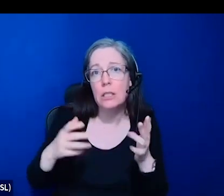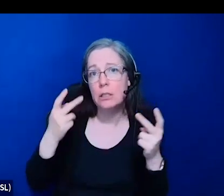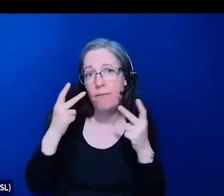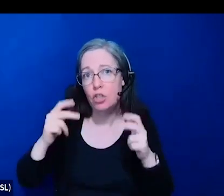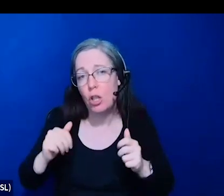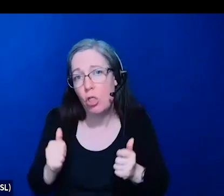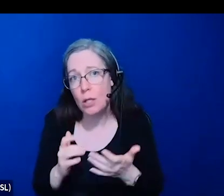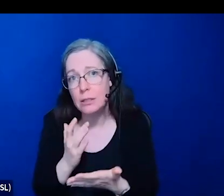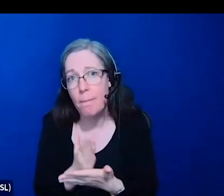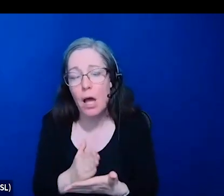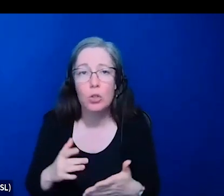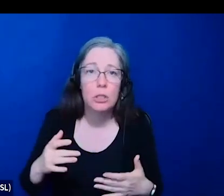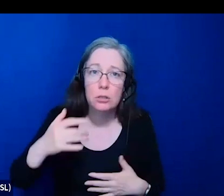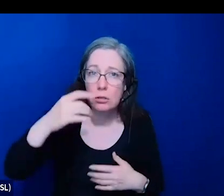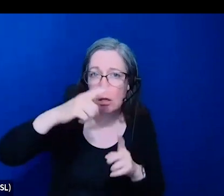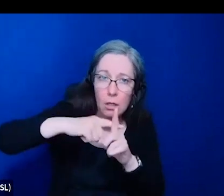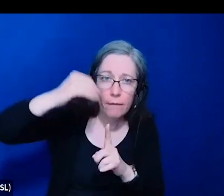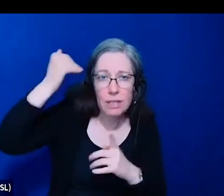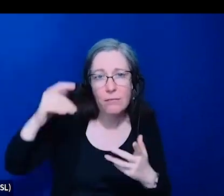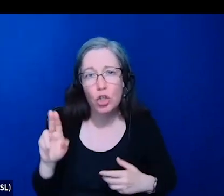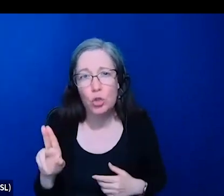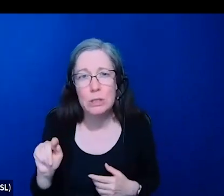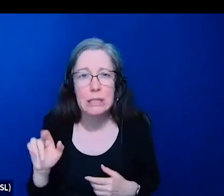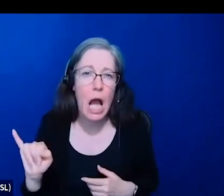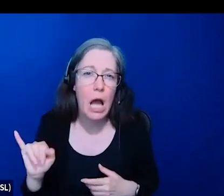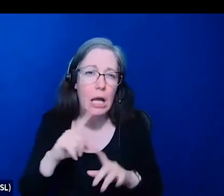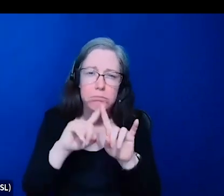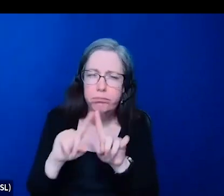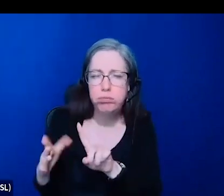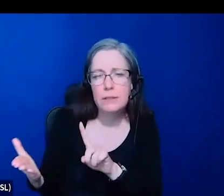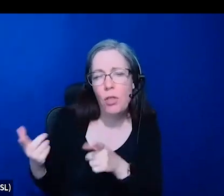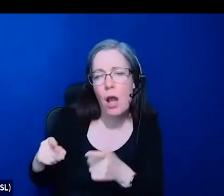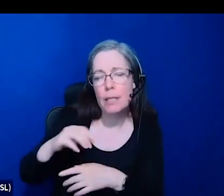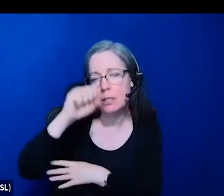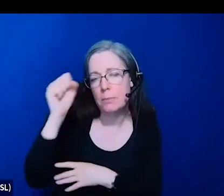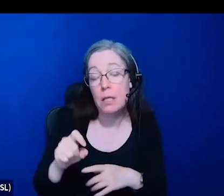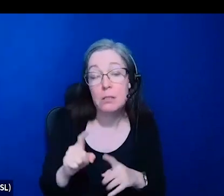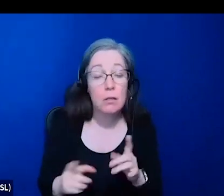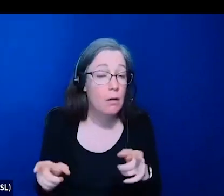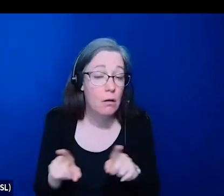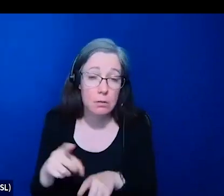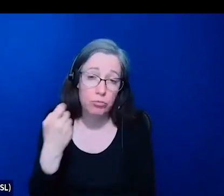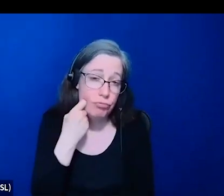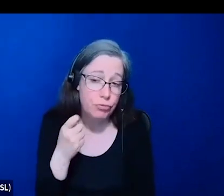those are all illnesses that were in space. As Maria said, ADHD, and there's been at least two,